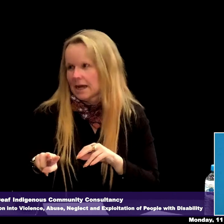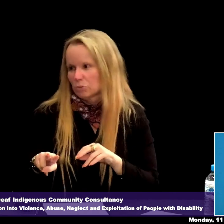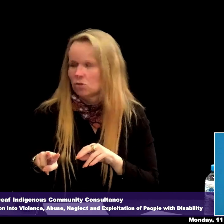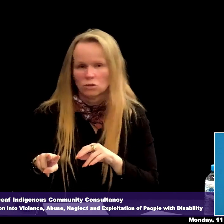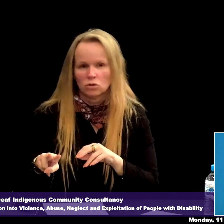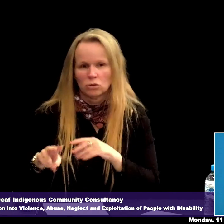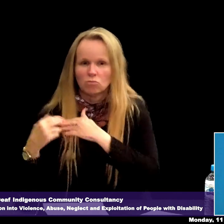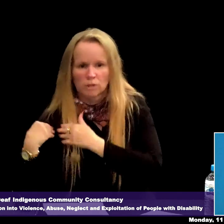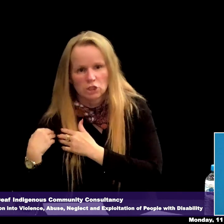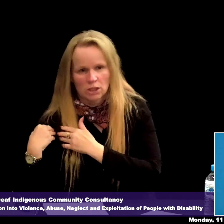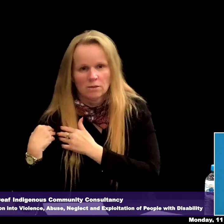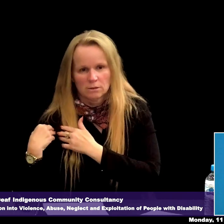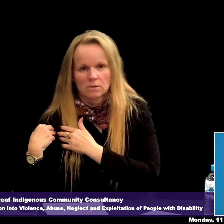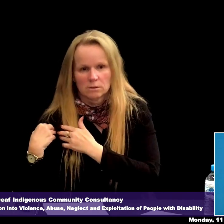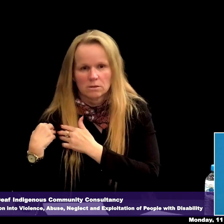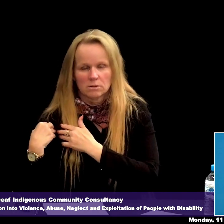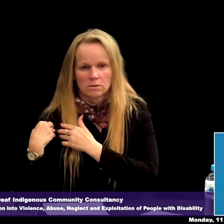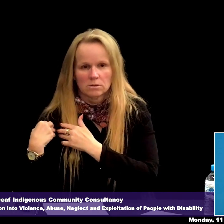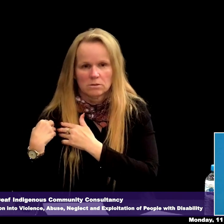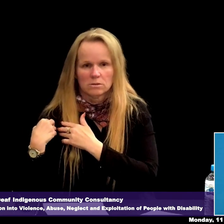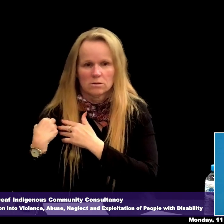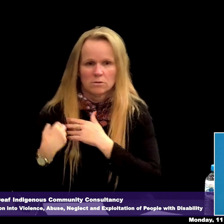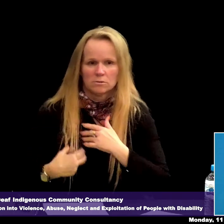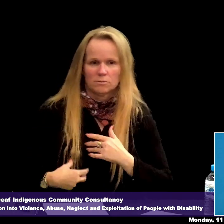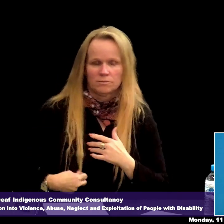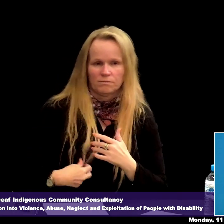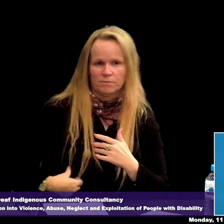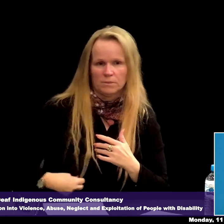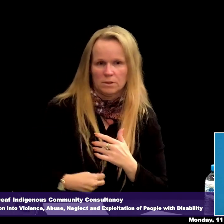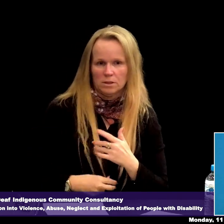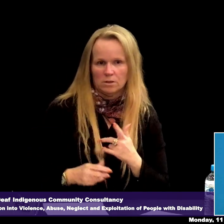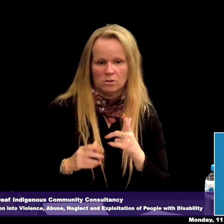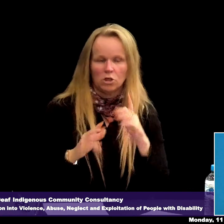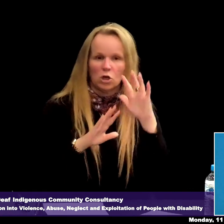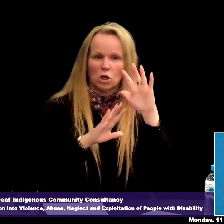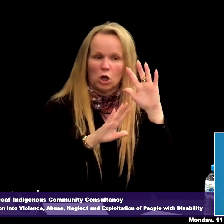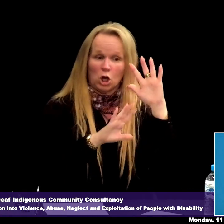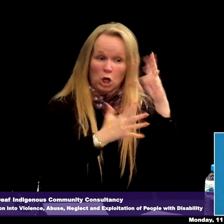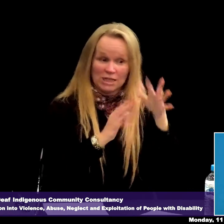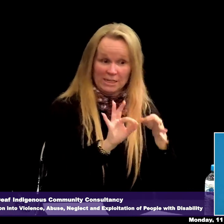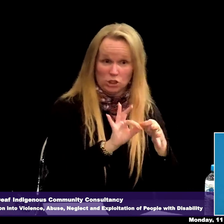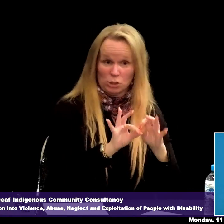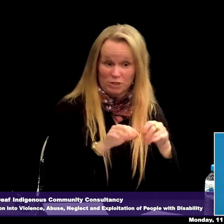spoken and sign language interpreters to kind of provide communication access. There's a lot of pressure on them and a lot of responsibility on them.